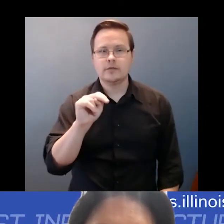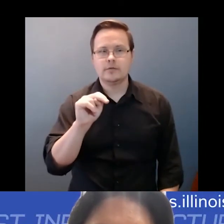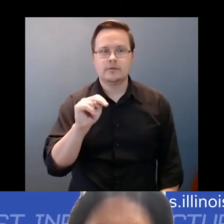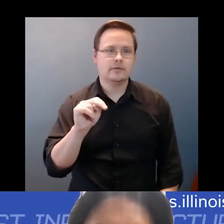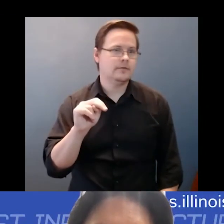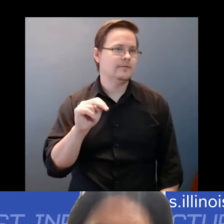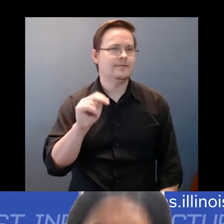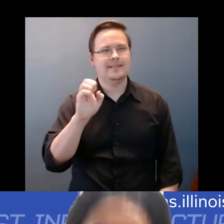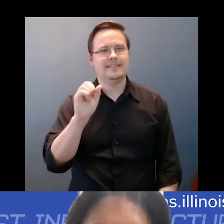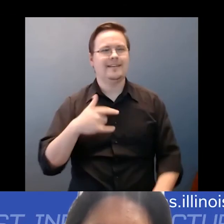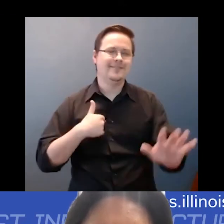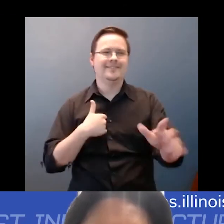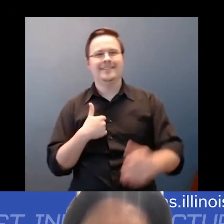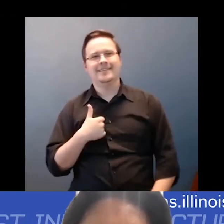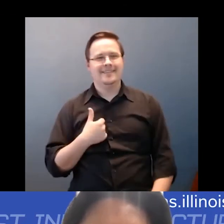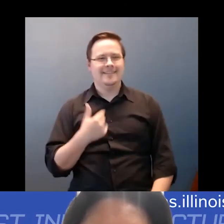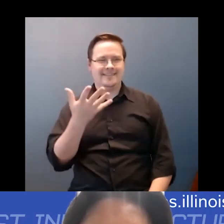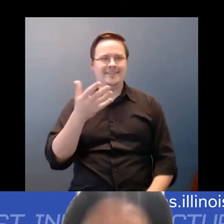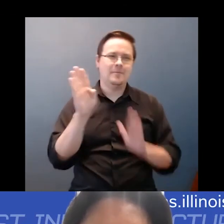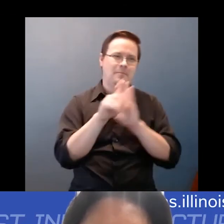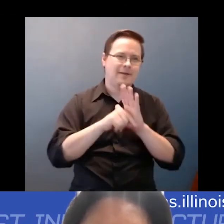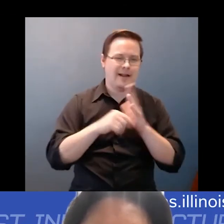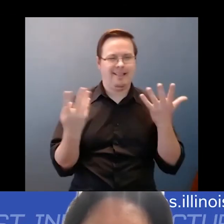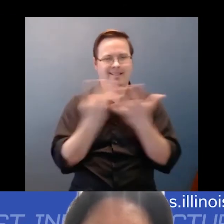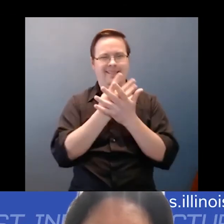So I say that virtual background.